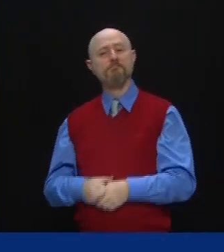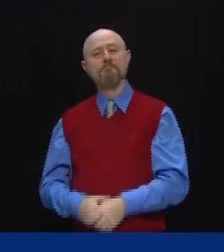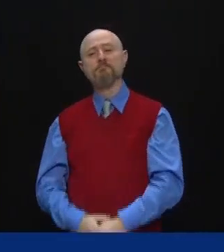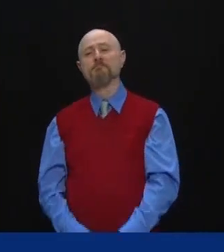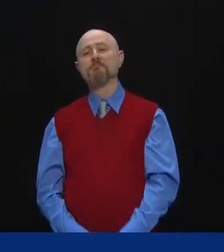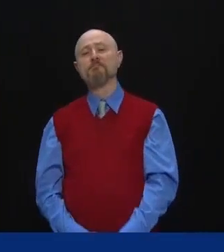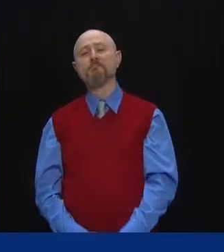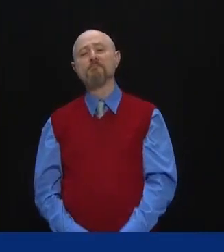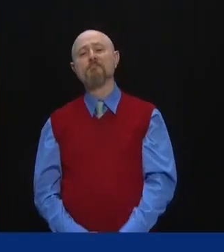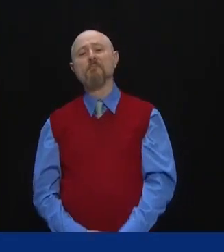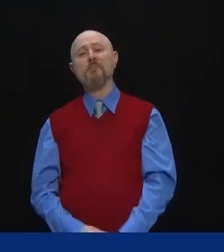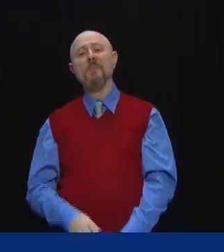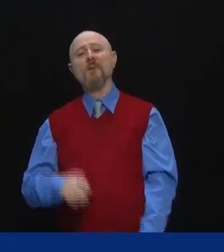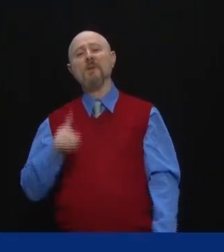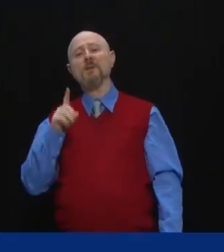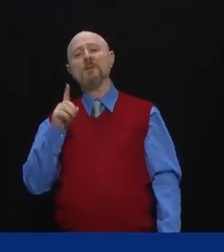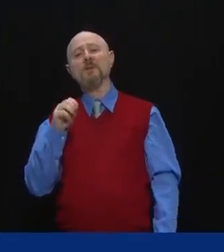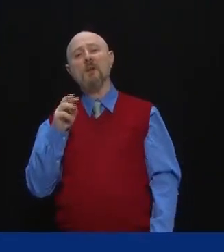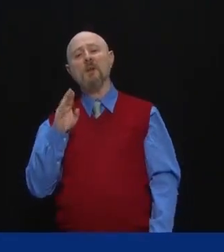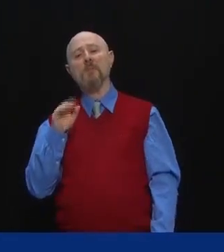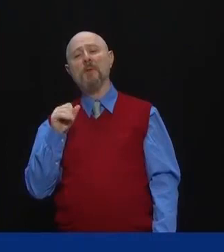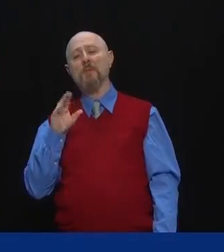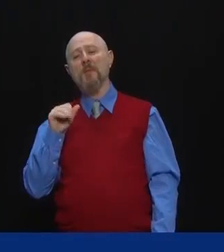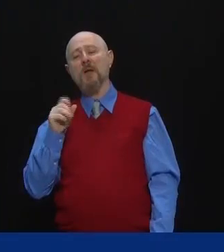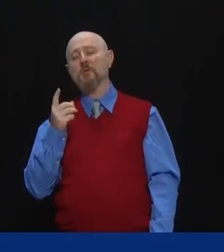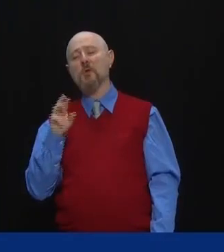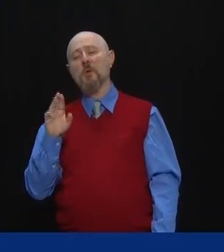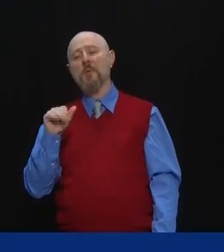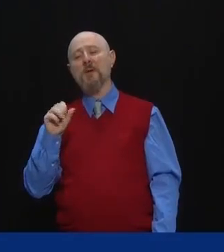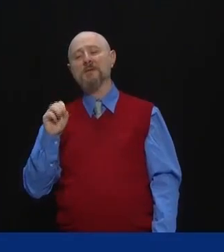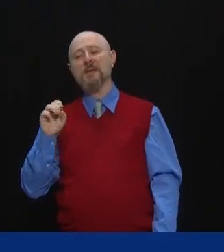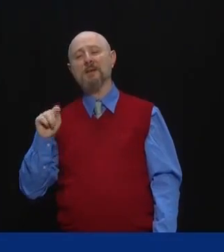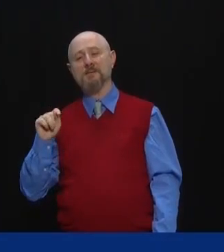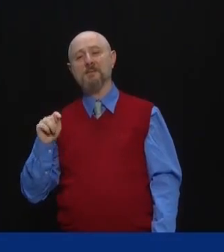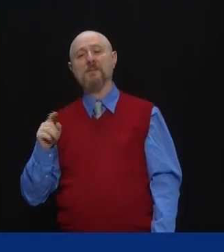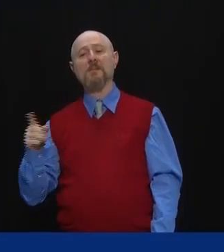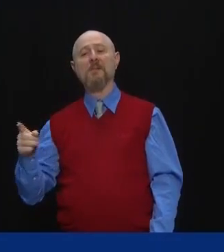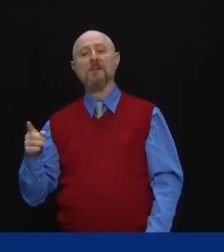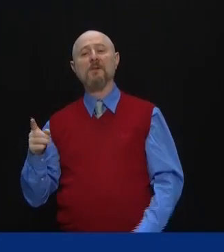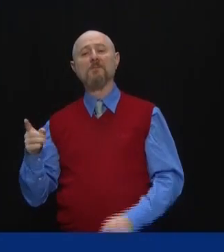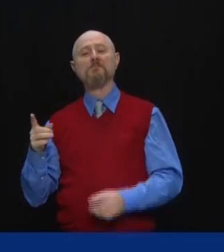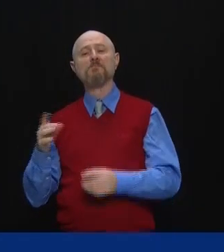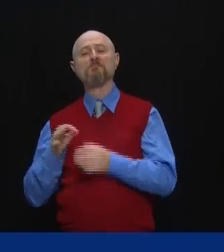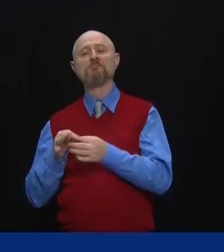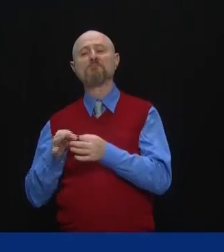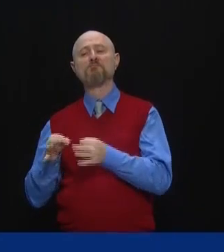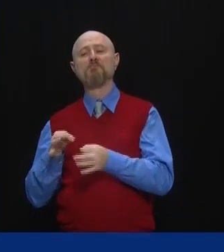SO I'M GOING TO LET THE DOCTOR TALK A LITTLE ABOUT WHAT'S GOING ON WITH THE ANTI-VIRAL TREATMENT MORE PROGRESS IN THAT.